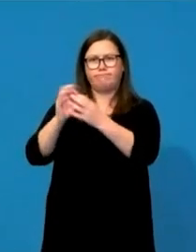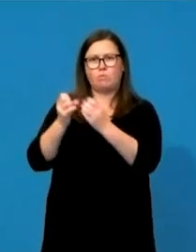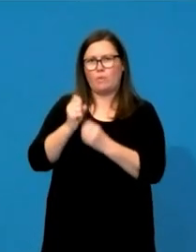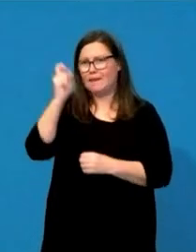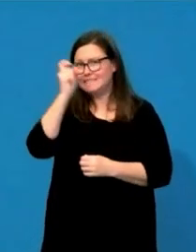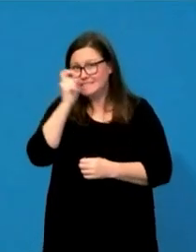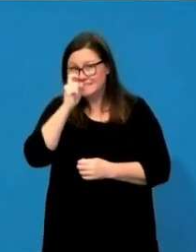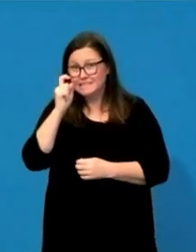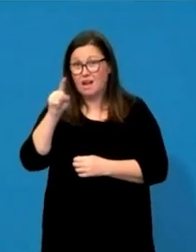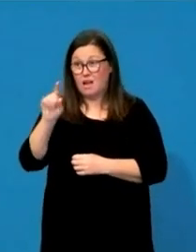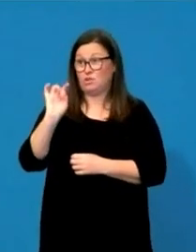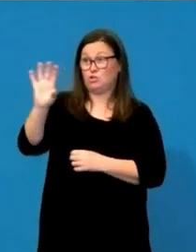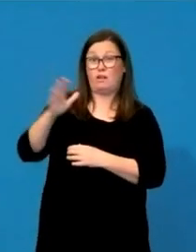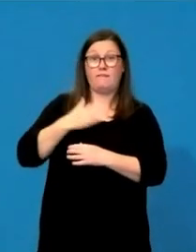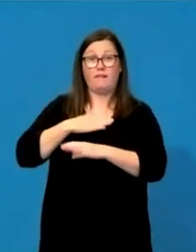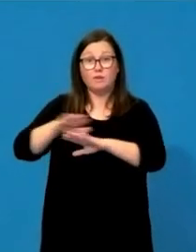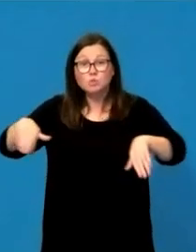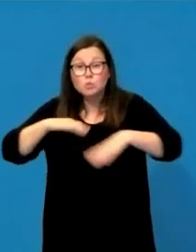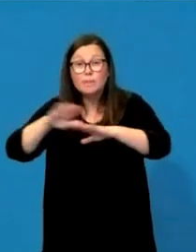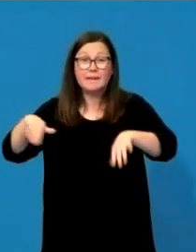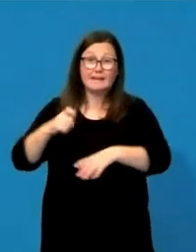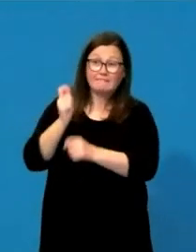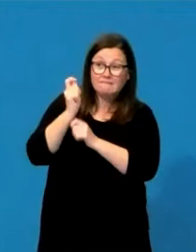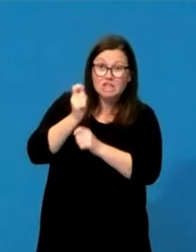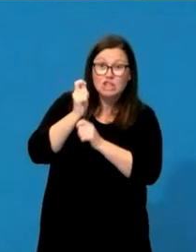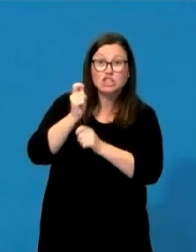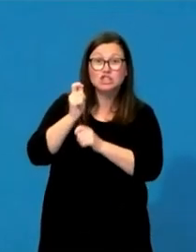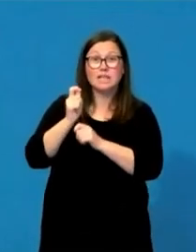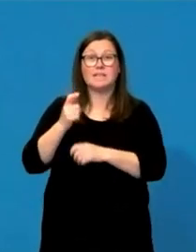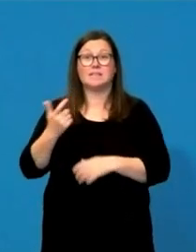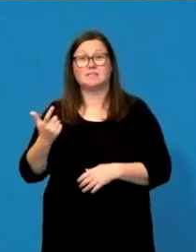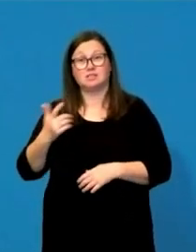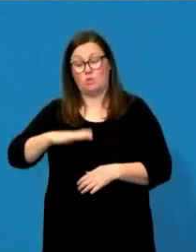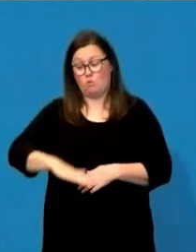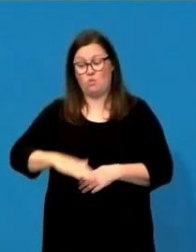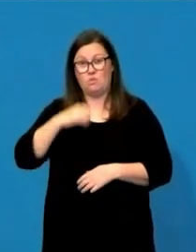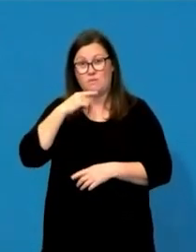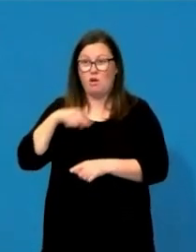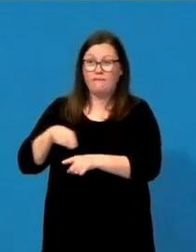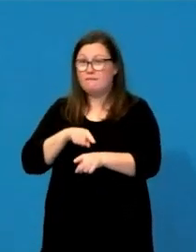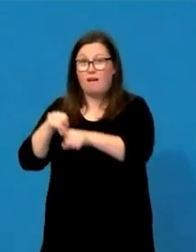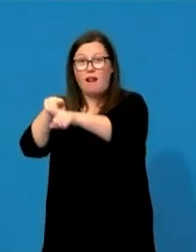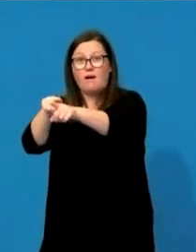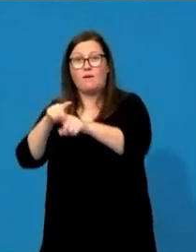So he follows her fishing and swimming and, you know, collecting all the -- we call them